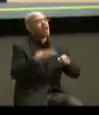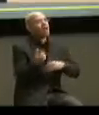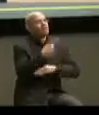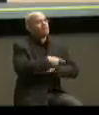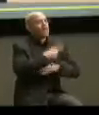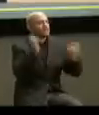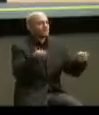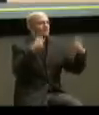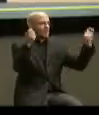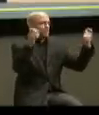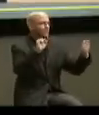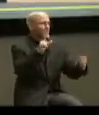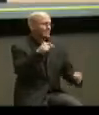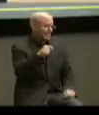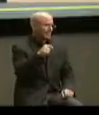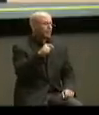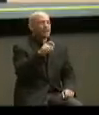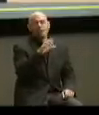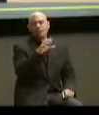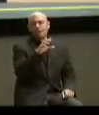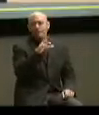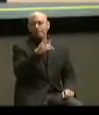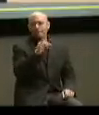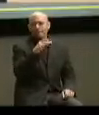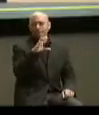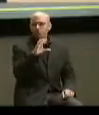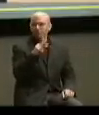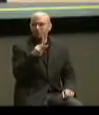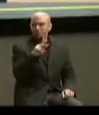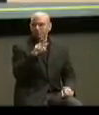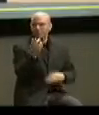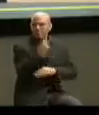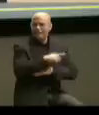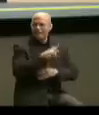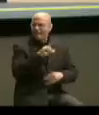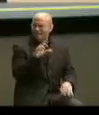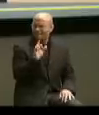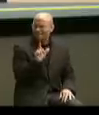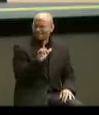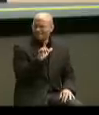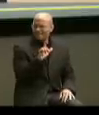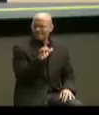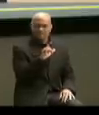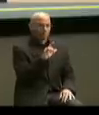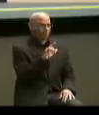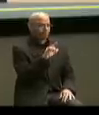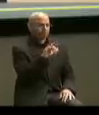SCHEDULED HIS BUSINESS, SO TODAY HIS BUSINESS PARDTNER WAS THERE, THEY COULD SPEND HALF THE DAY CELEBRATING AT LIMERICK JUNCTION.